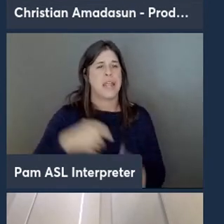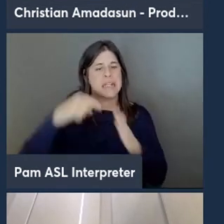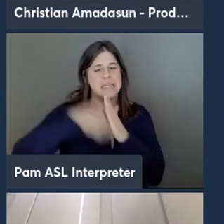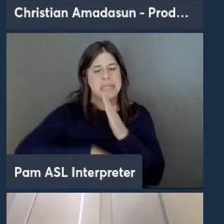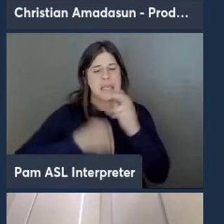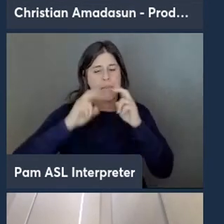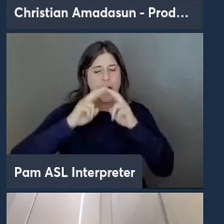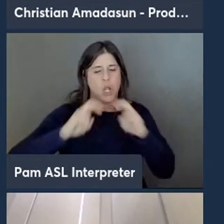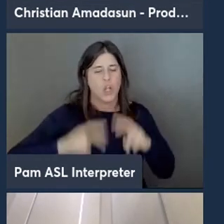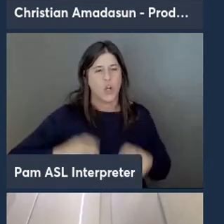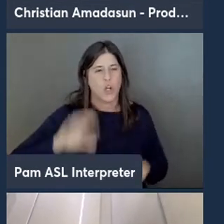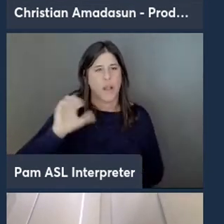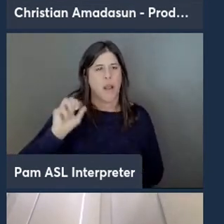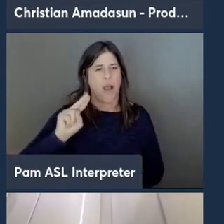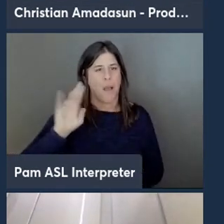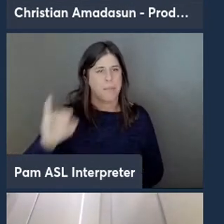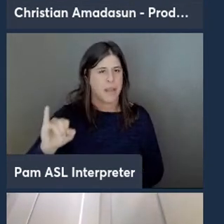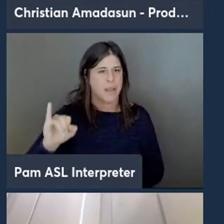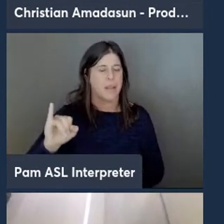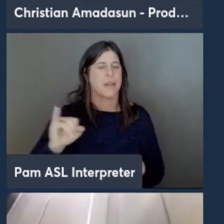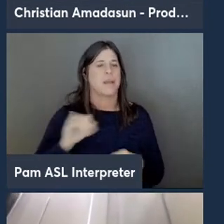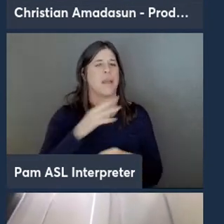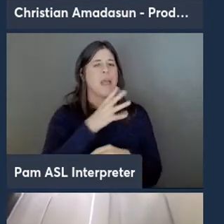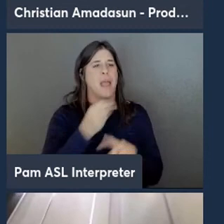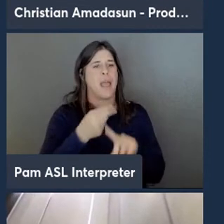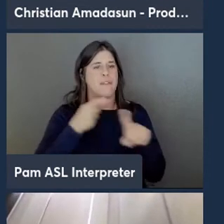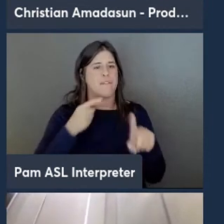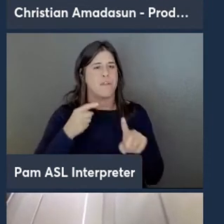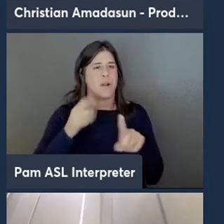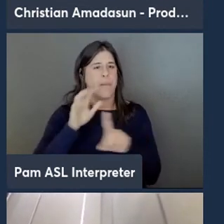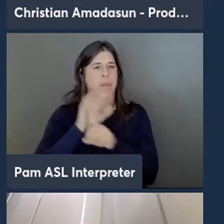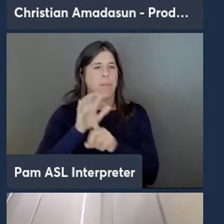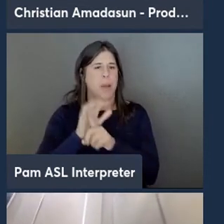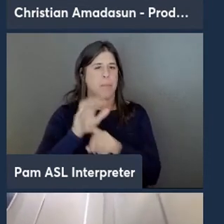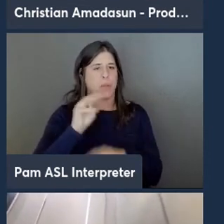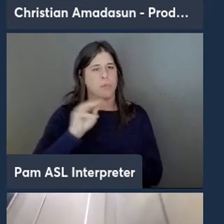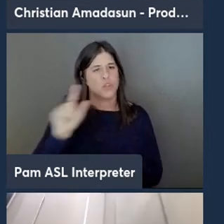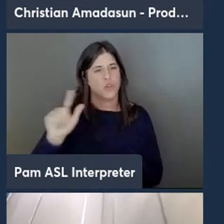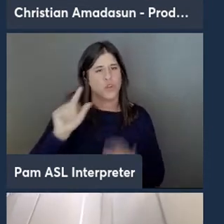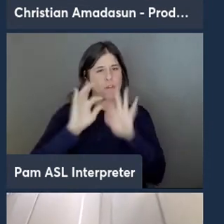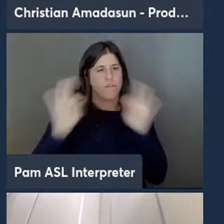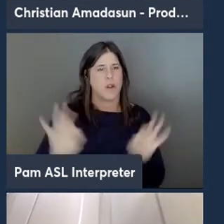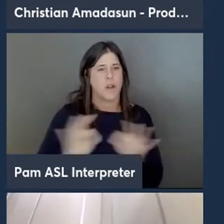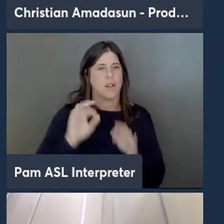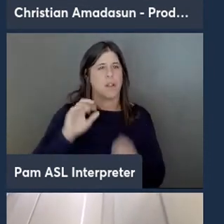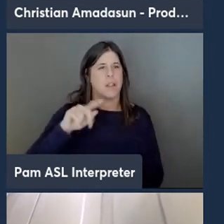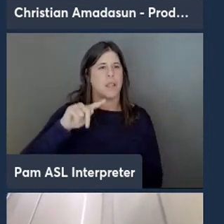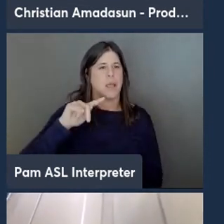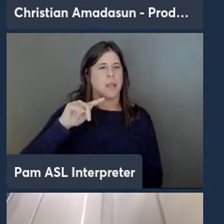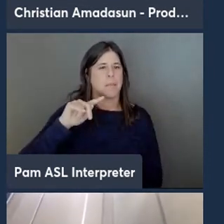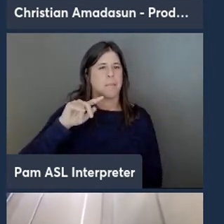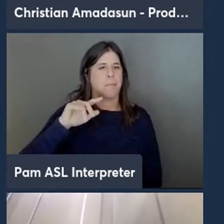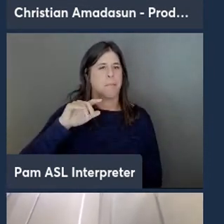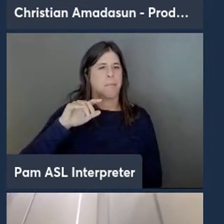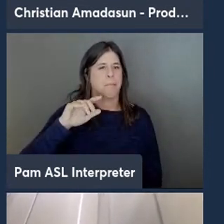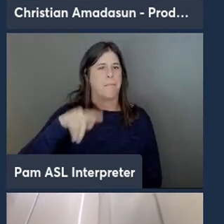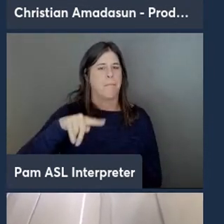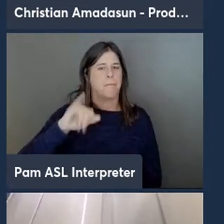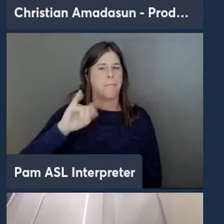and also from the popular machine learning frameworks like Pytorch and TensorFlow. (mouse clicks)